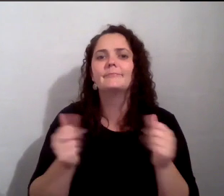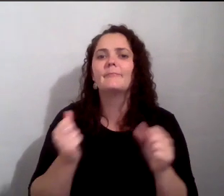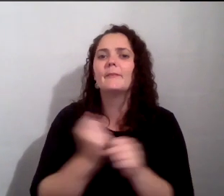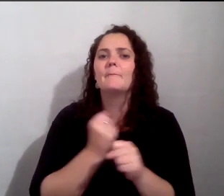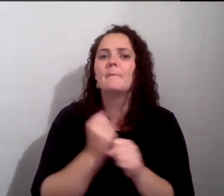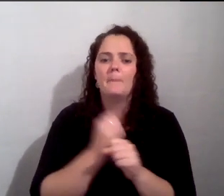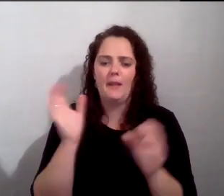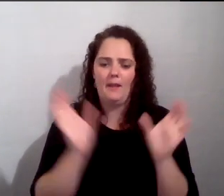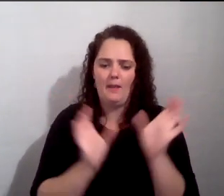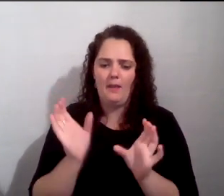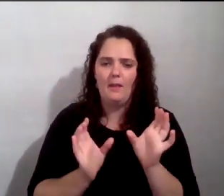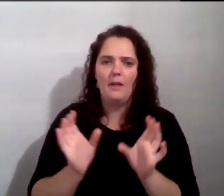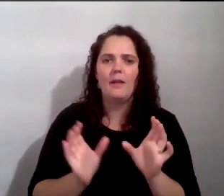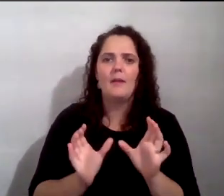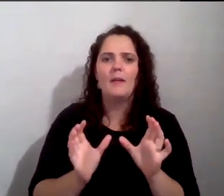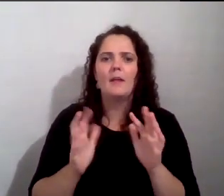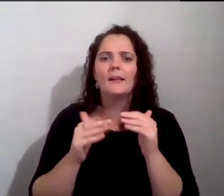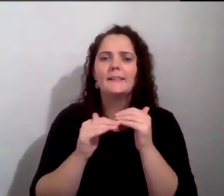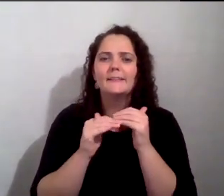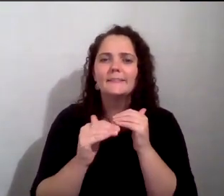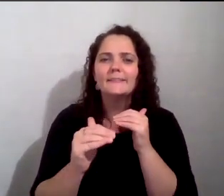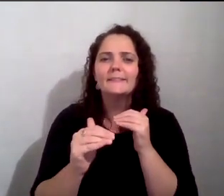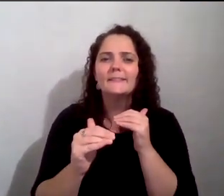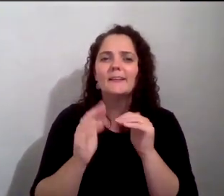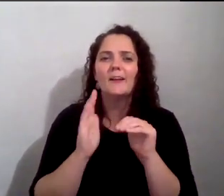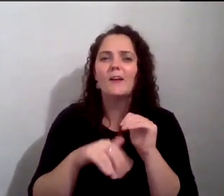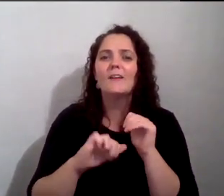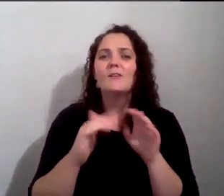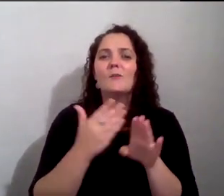Andre Mantegna's The agony in the garden